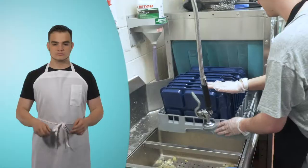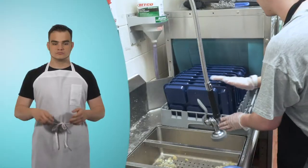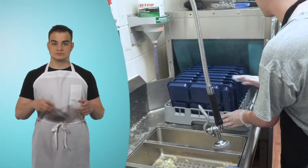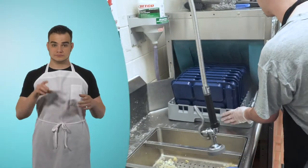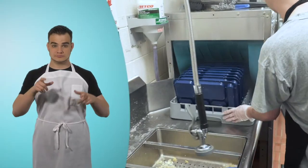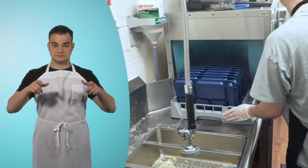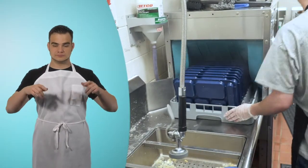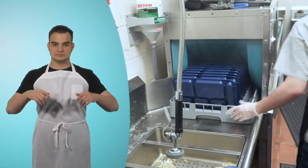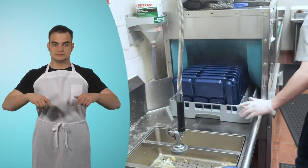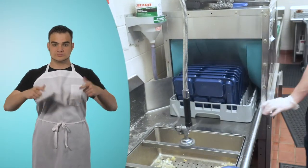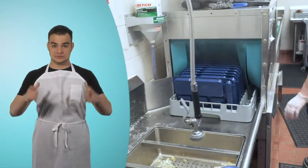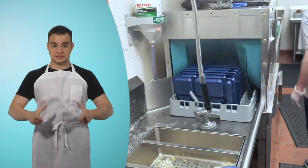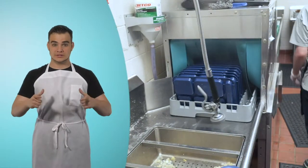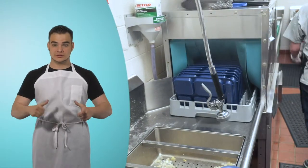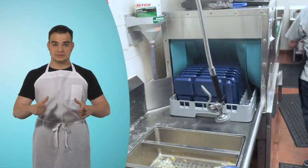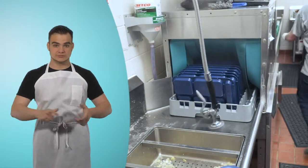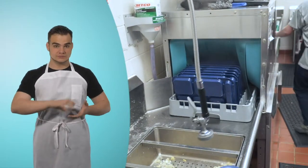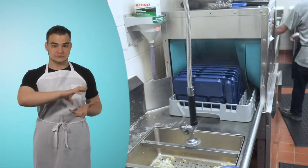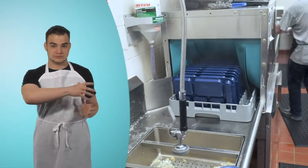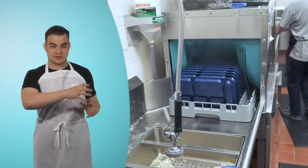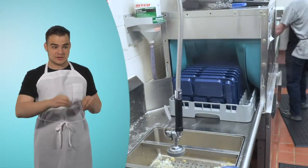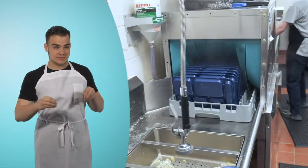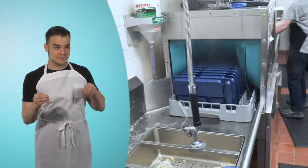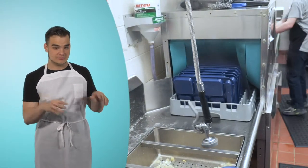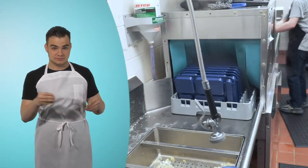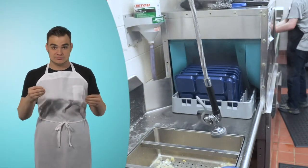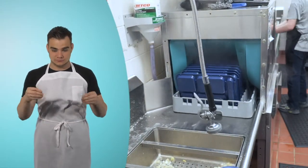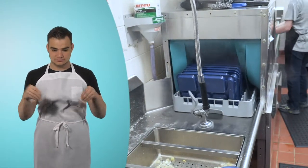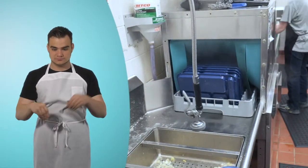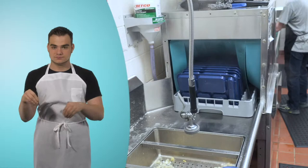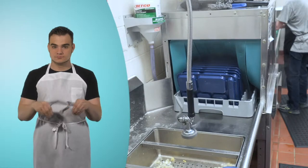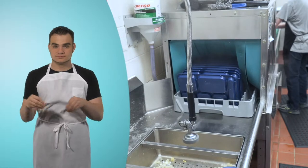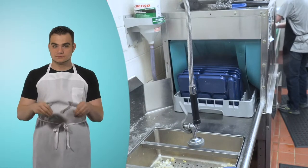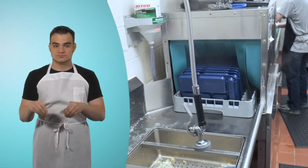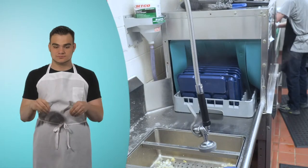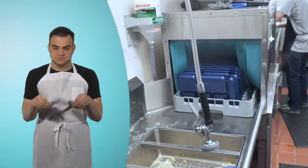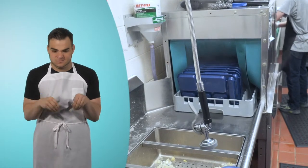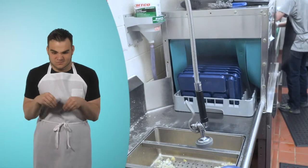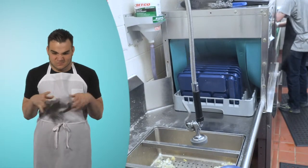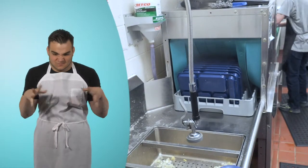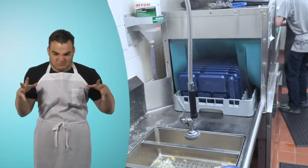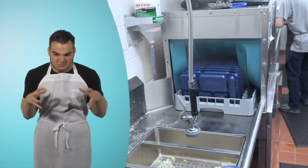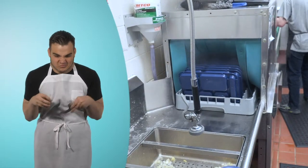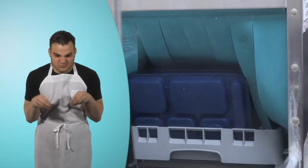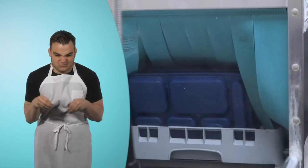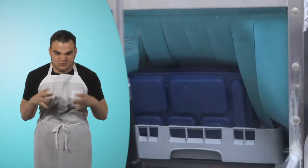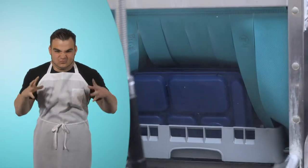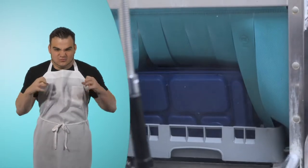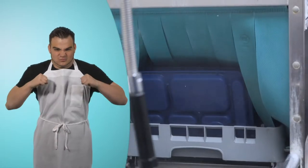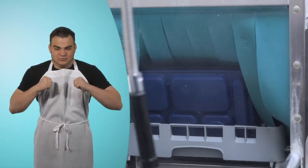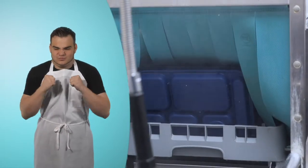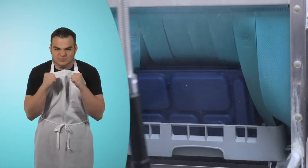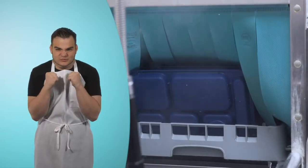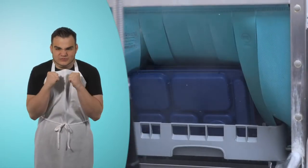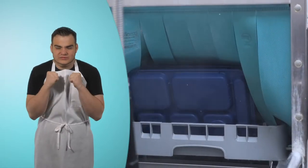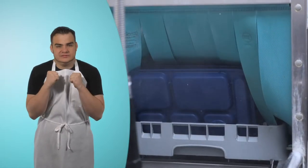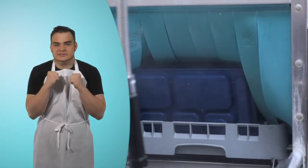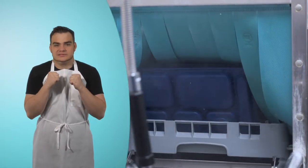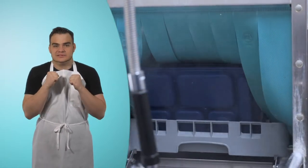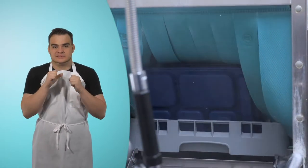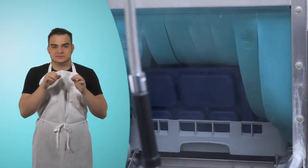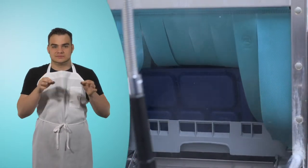When you load the dishwasher make sure that the dishes aren’t too tight together.